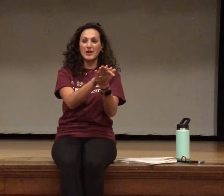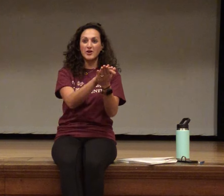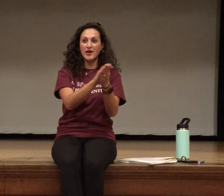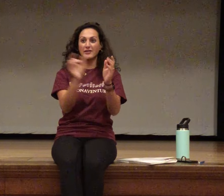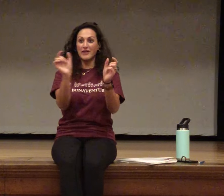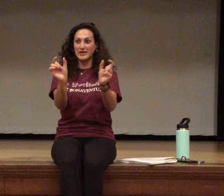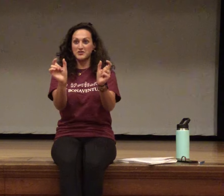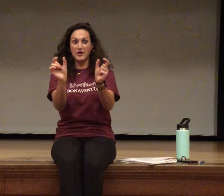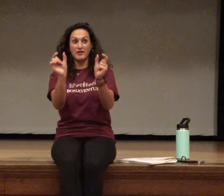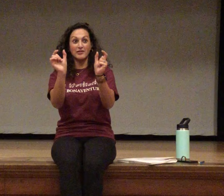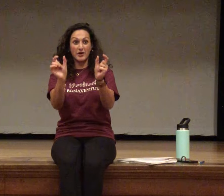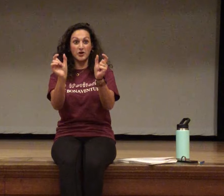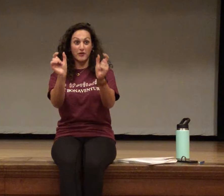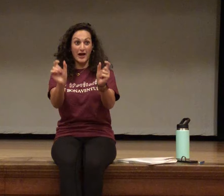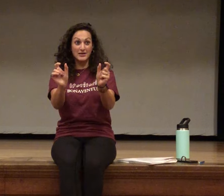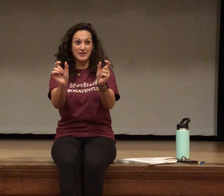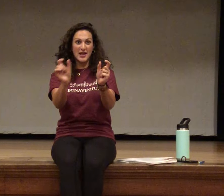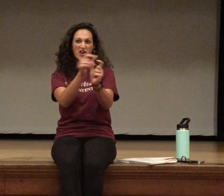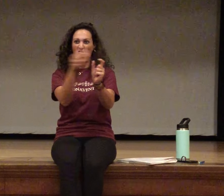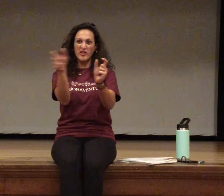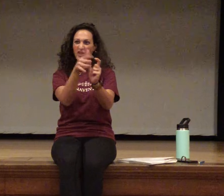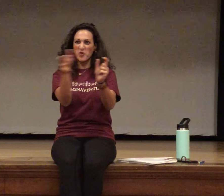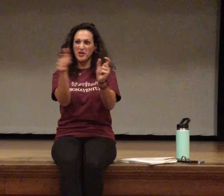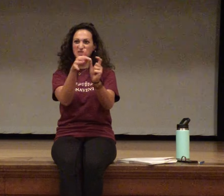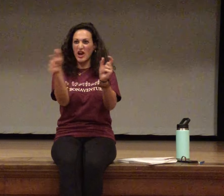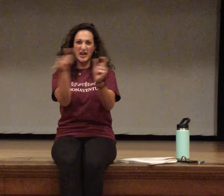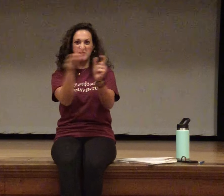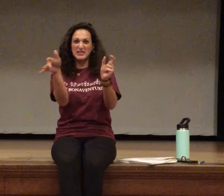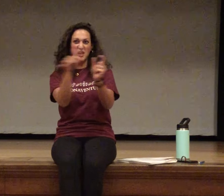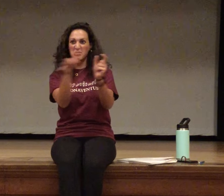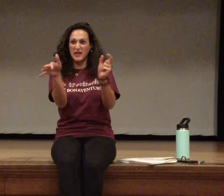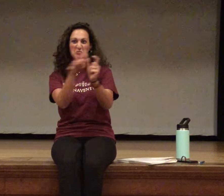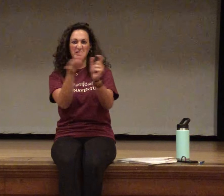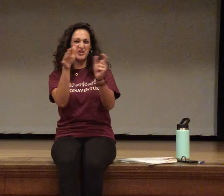letter and the last letter letter correct and all the other ones are kind of mixed up in there but